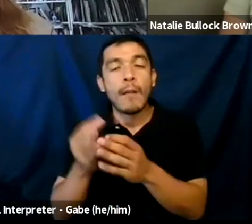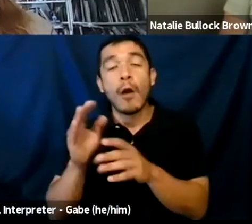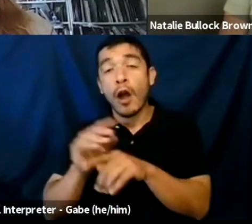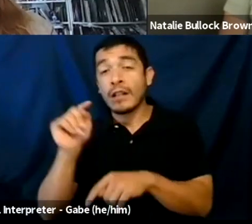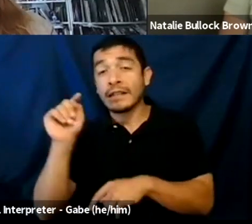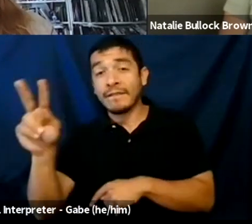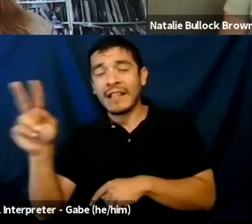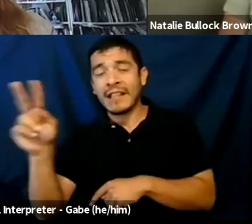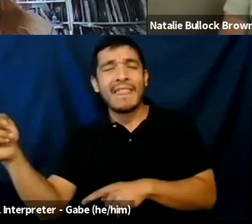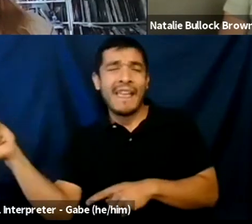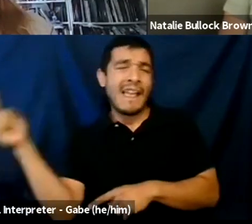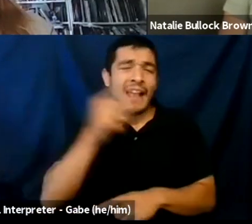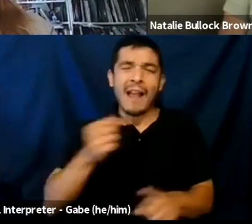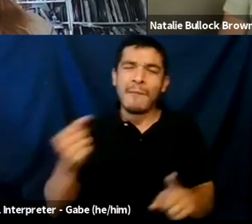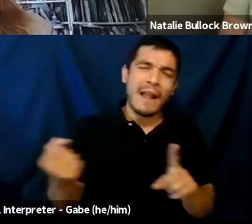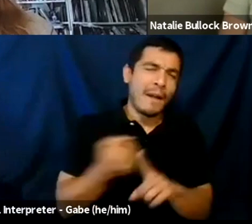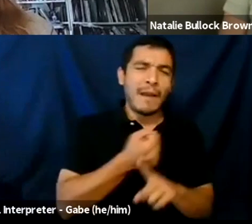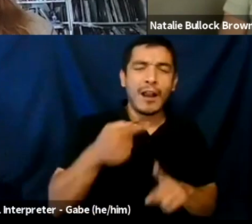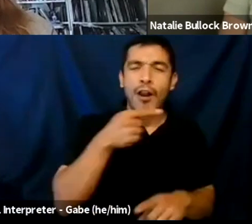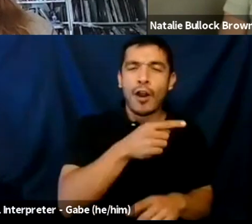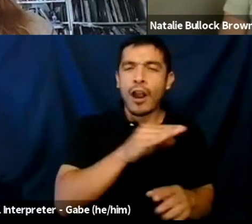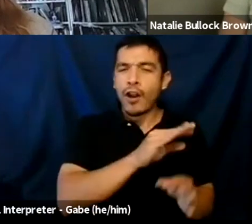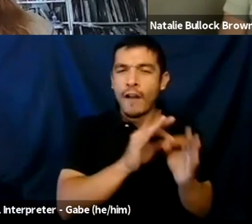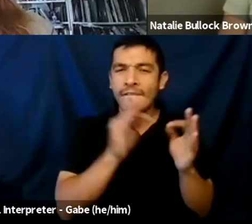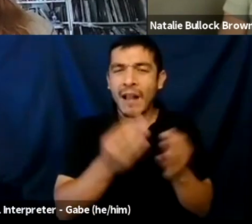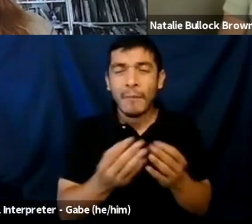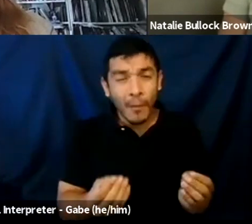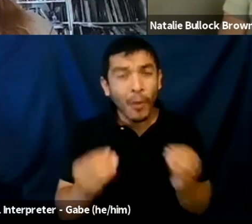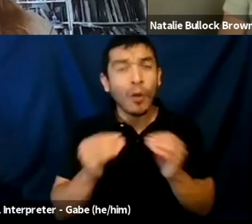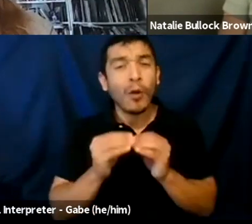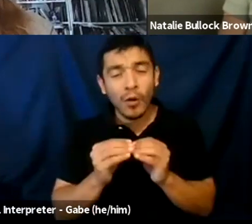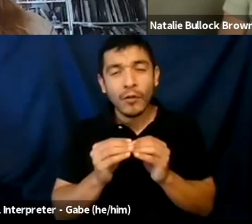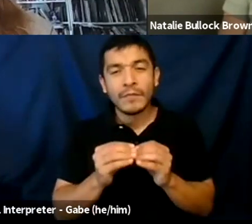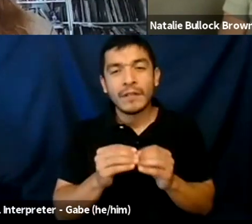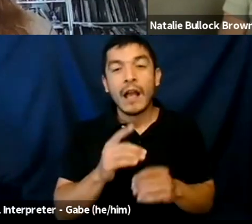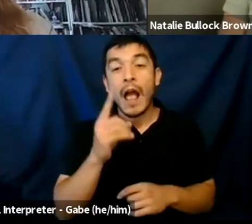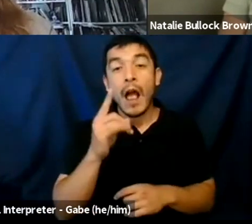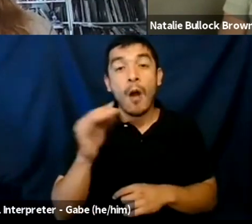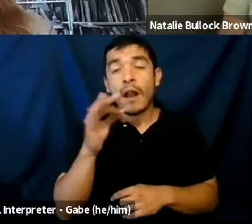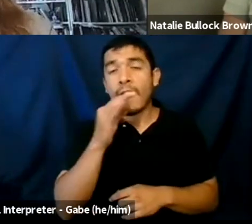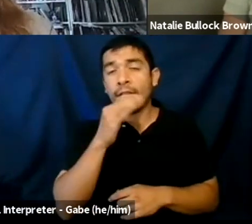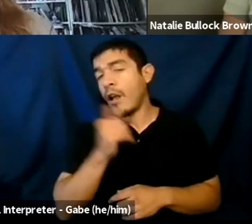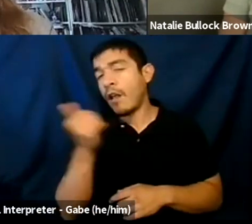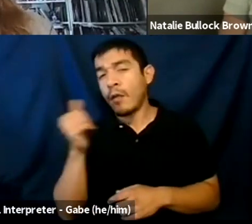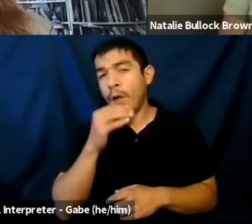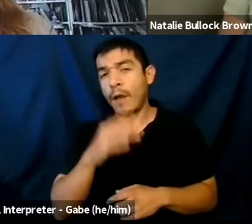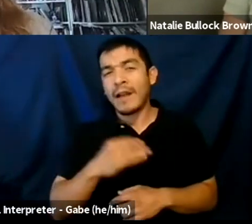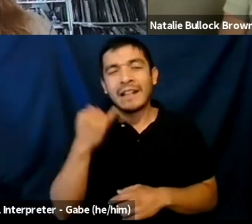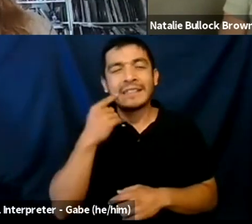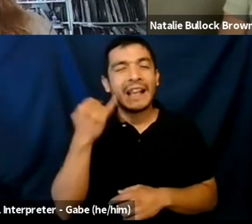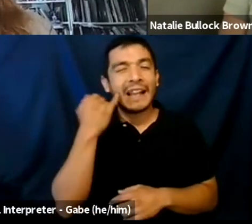And another woman said that, if you look up Yazidi, just Google the name Yazidi,